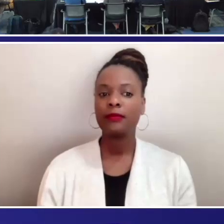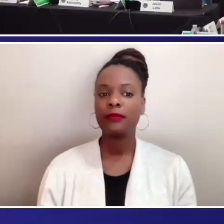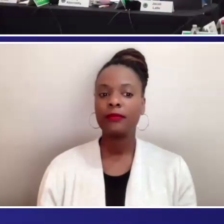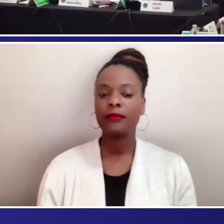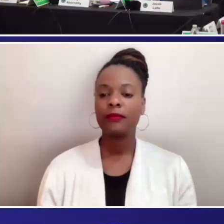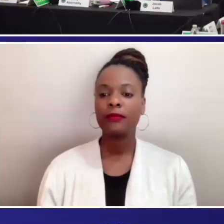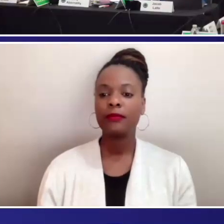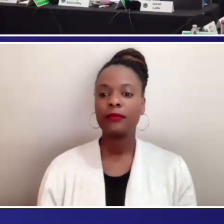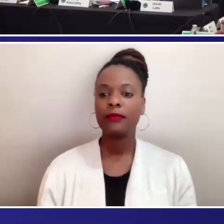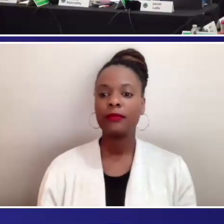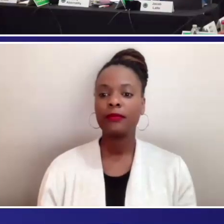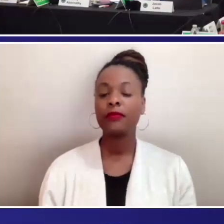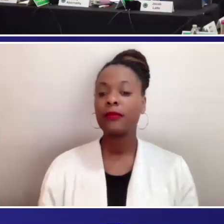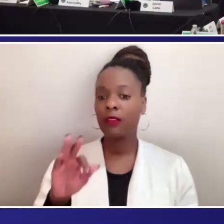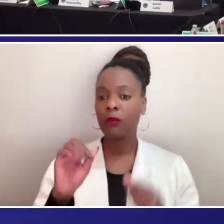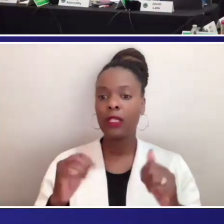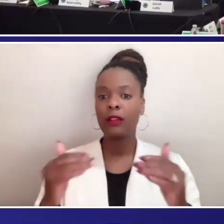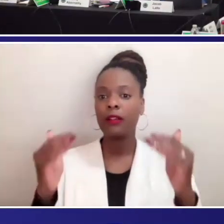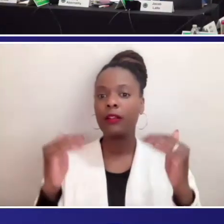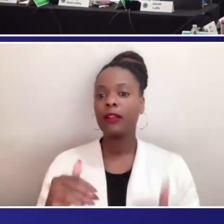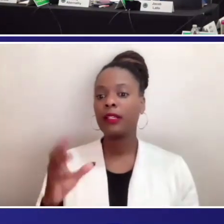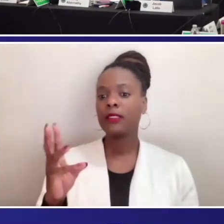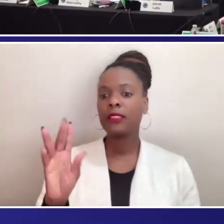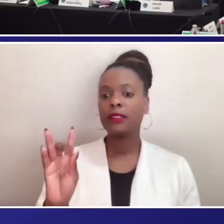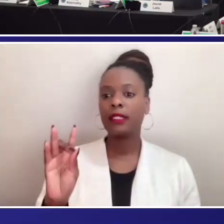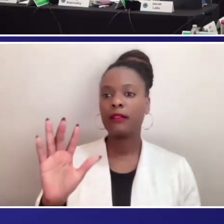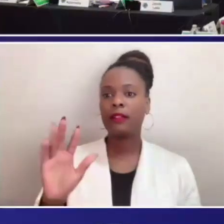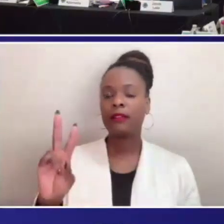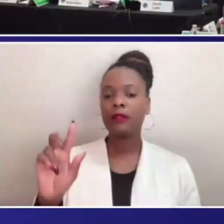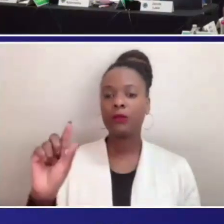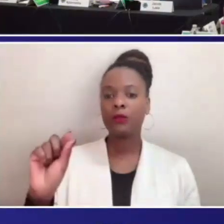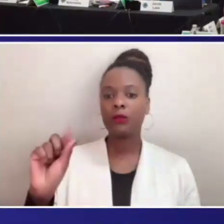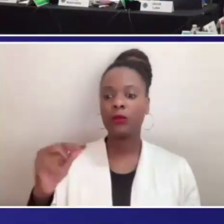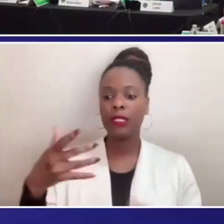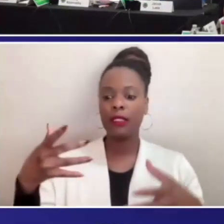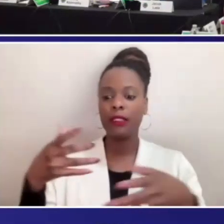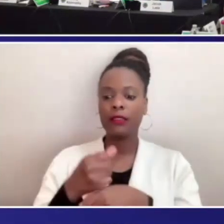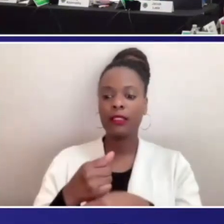If we could move to 685.220, consolidation. Same paper.